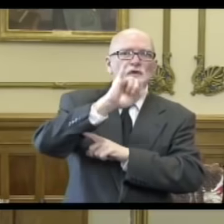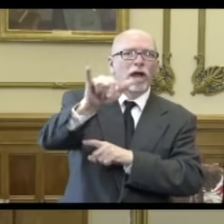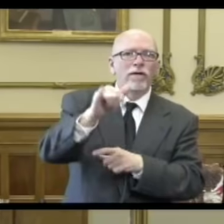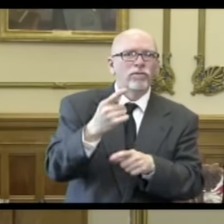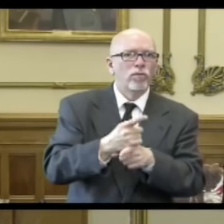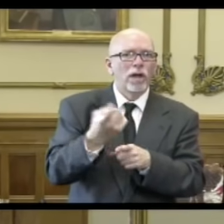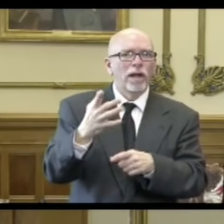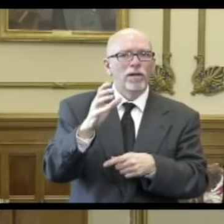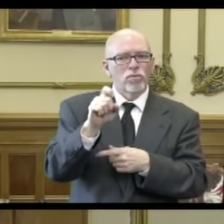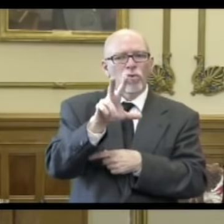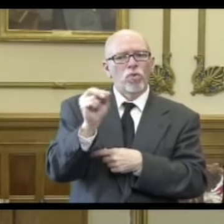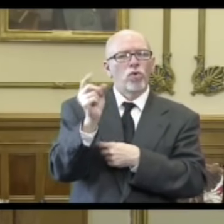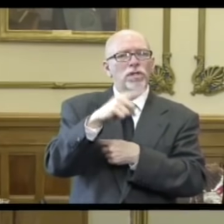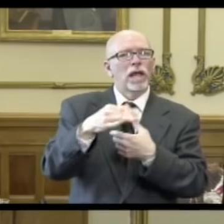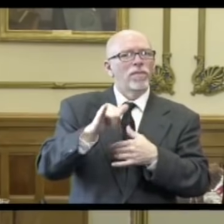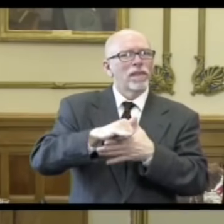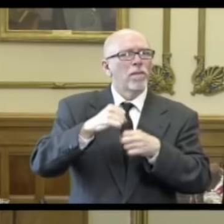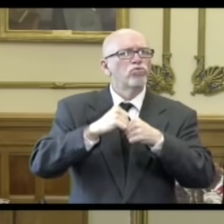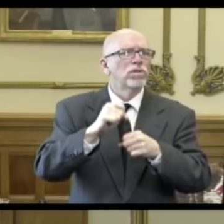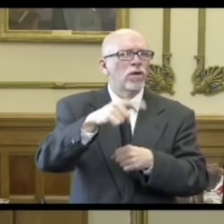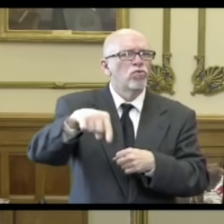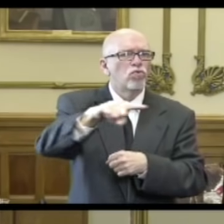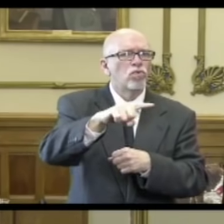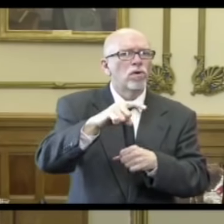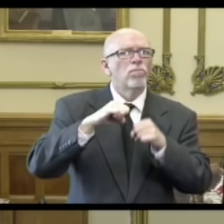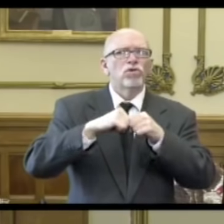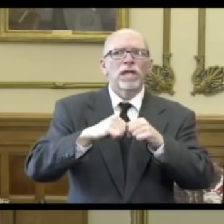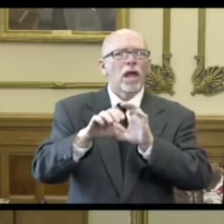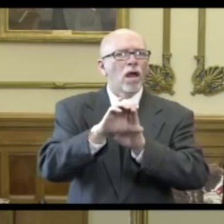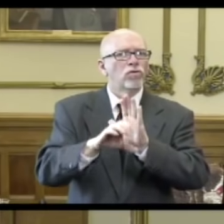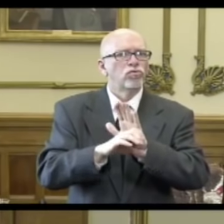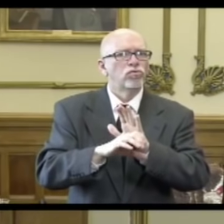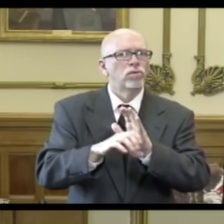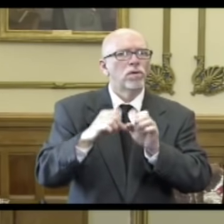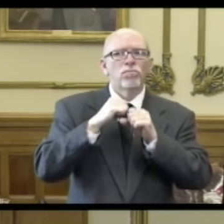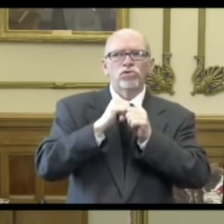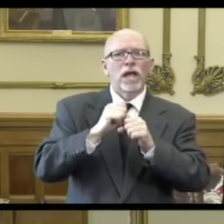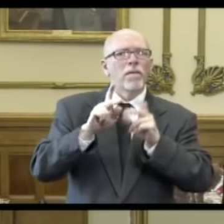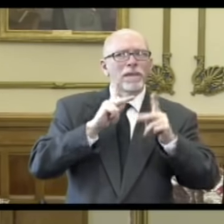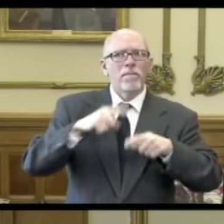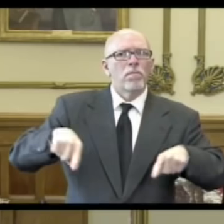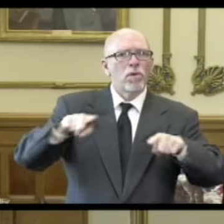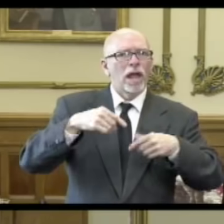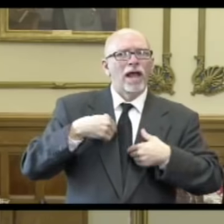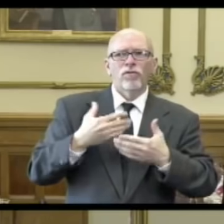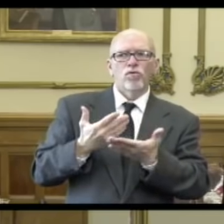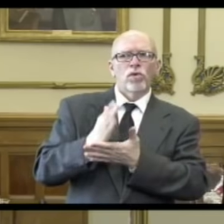IT'S A WAY TO SAY THAT THAT THESE EMERGENCY SITUATIONS ARE LIMITED IN DURATION, THEIR TEMPERS ARE NOT INTENDED TO BE